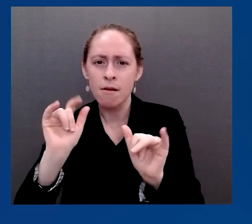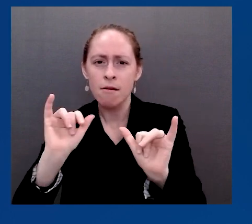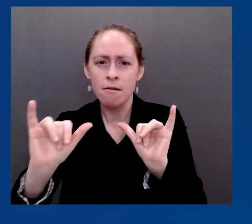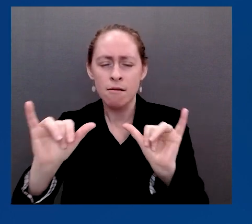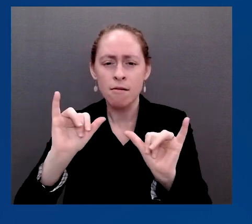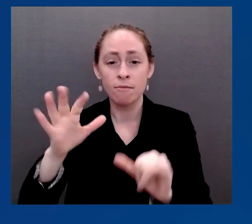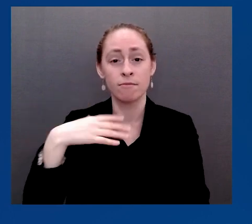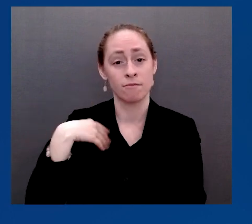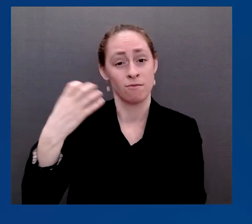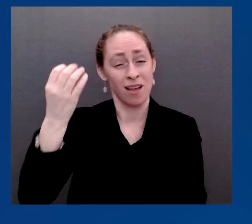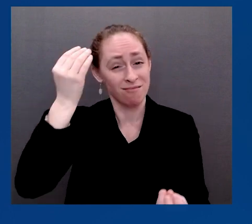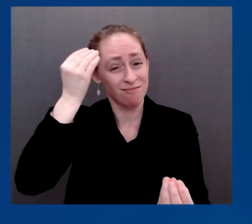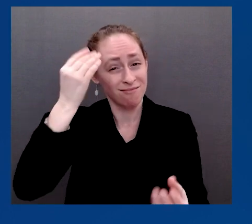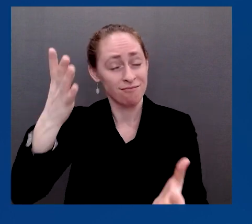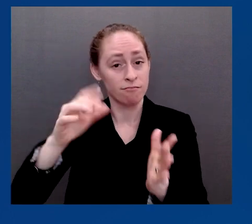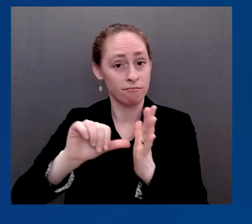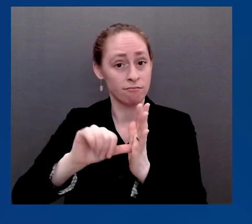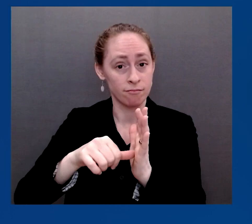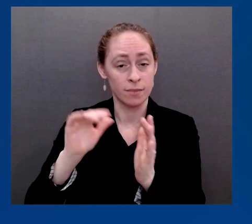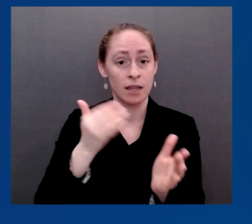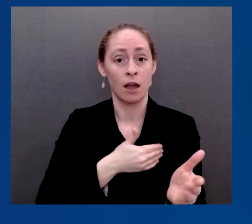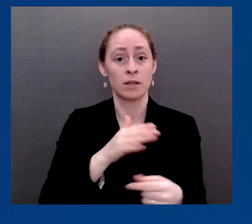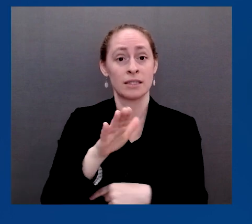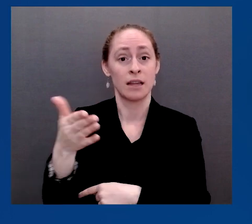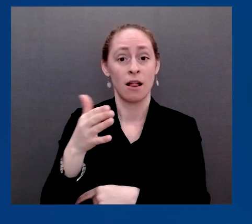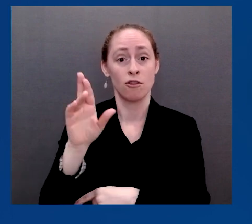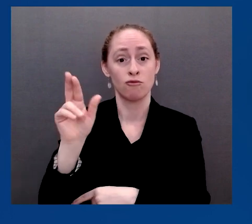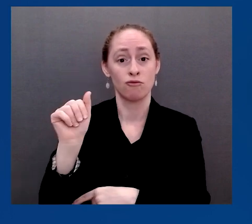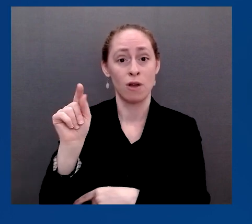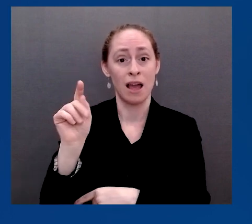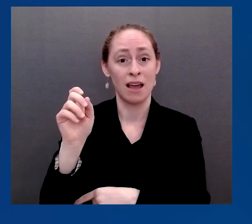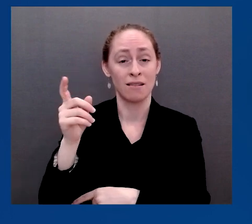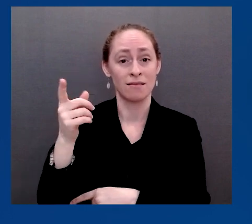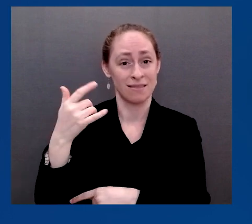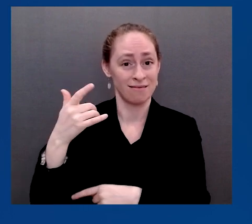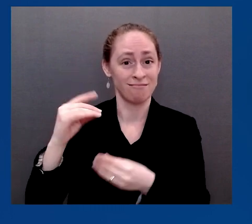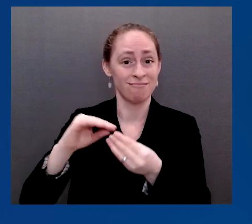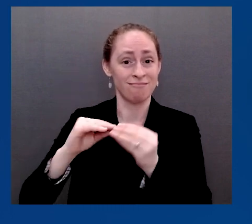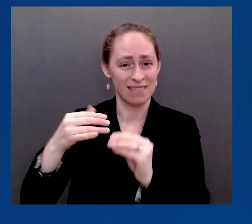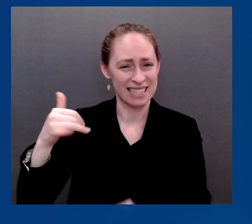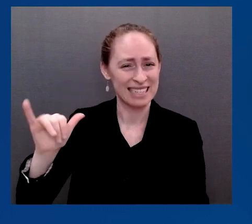So, as we work towards that and as we are encouraged by the current trends, we are not there yet.